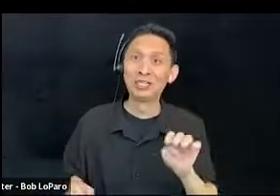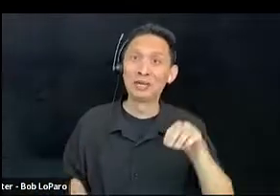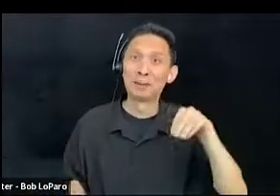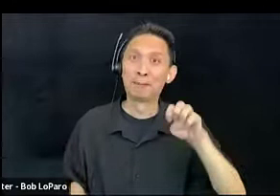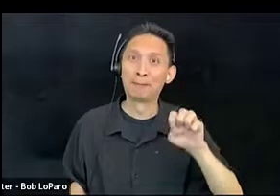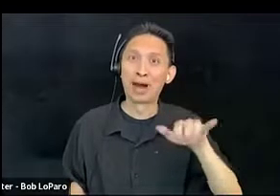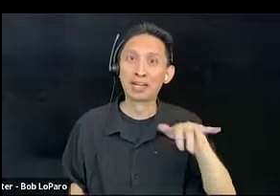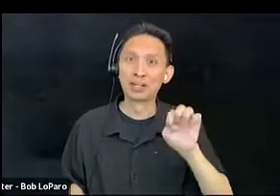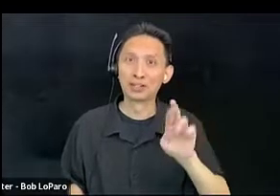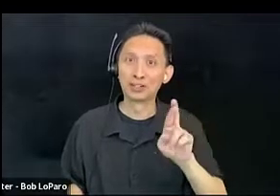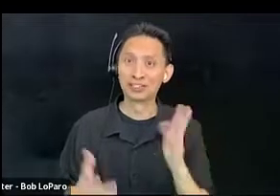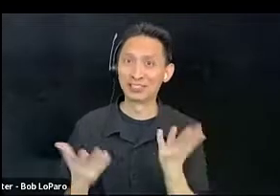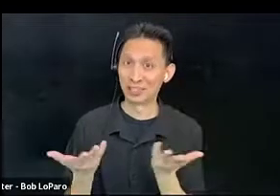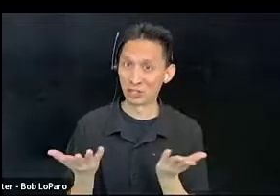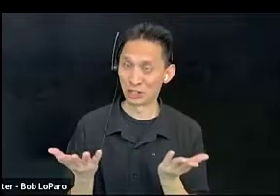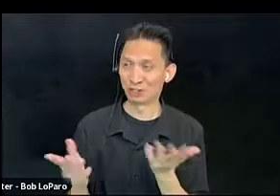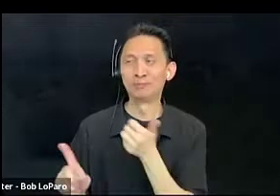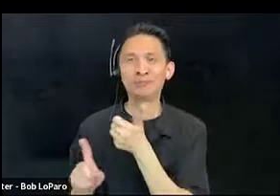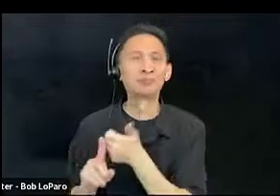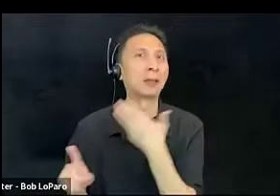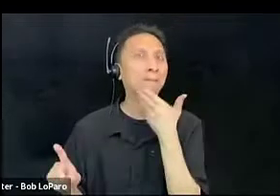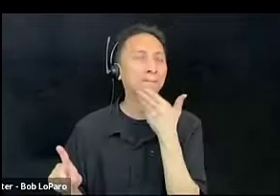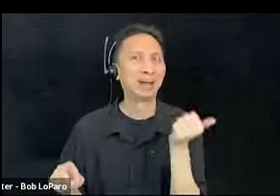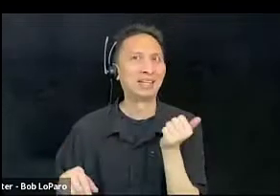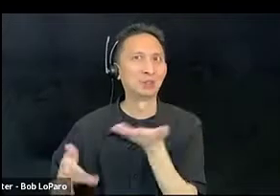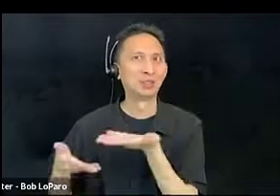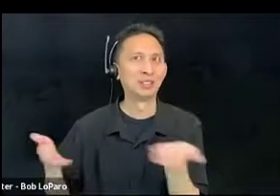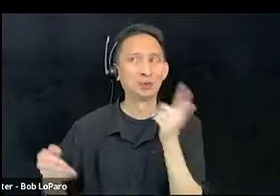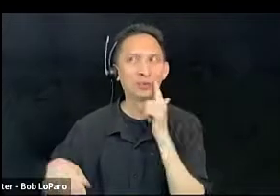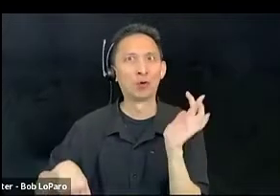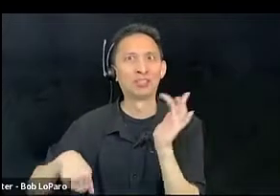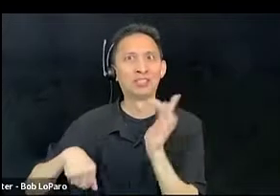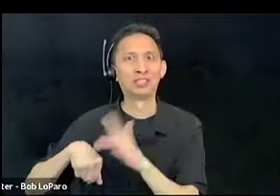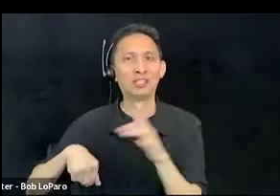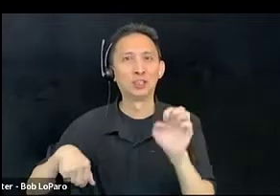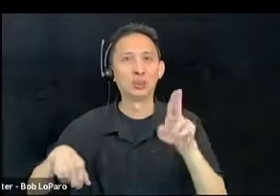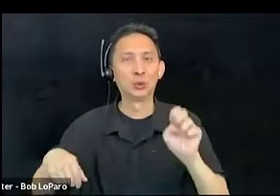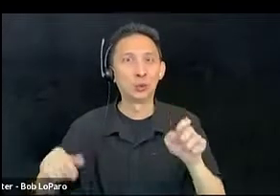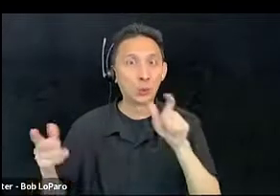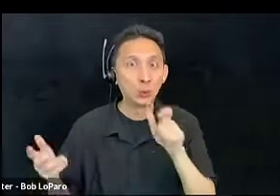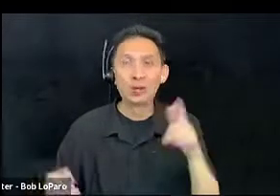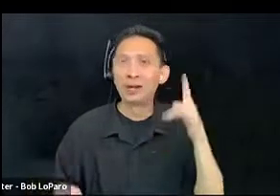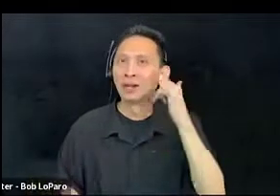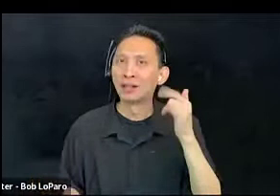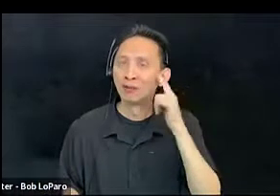The best resource for touch cues that I know of is the California Deaf Blind Services fact sheet.